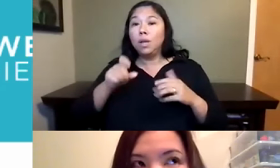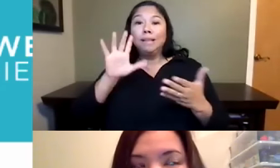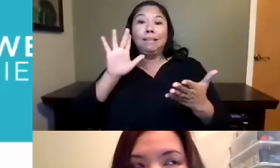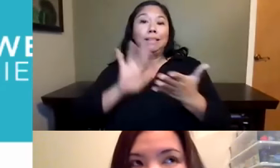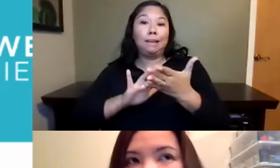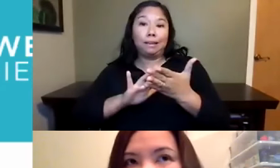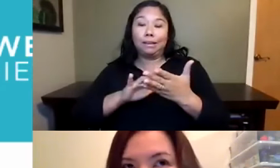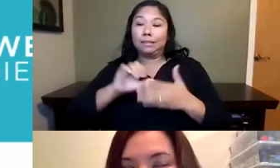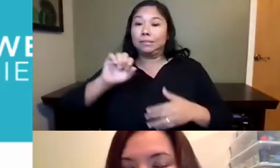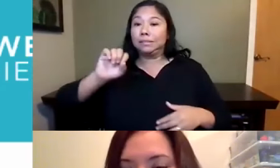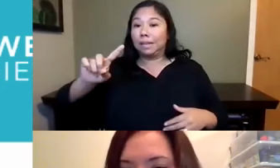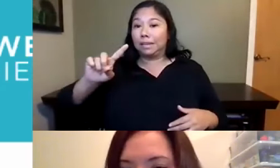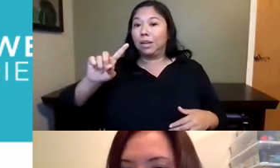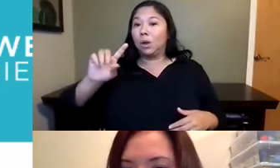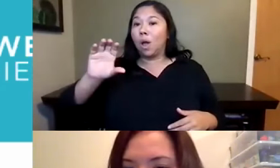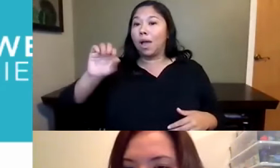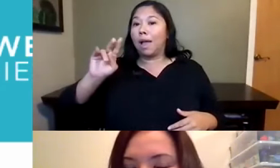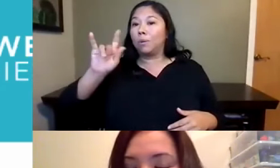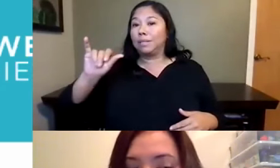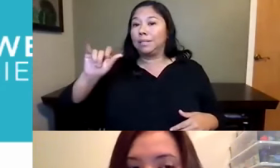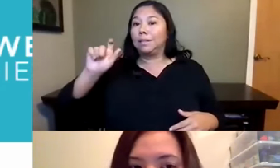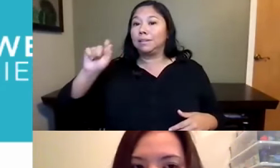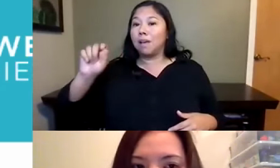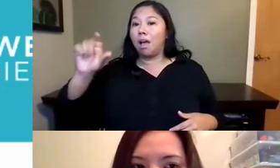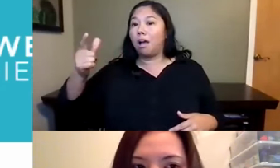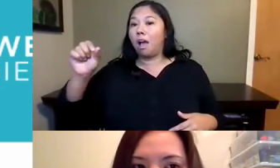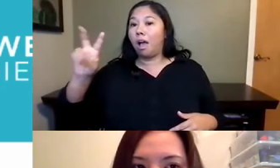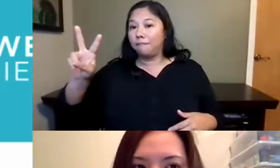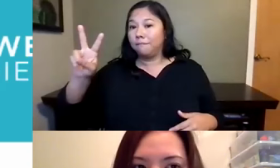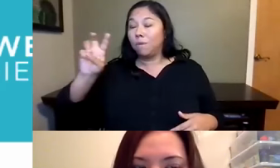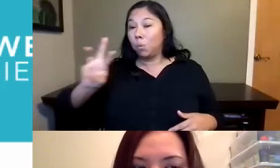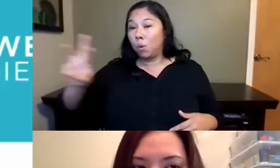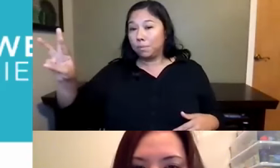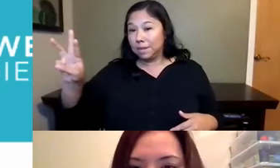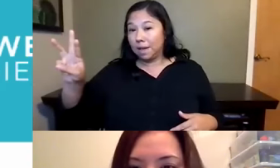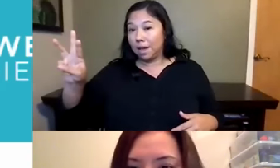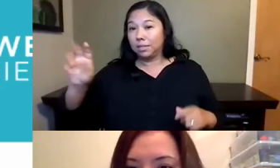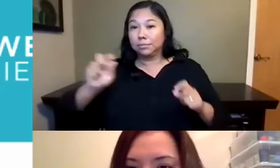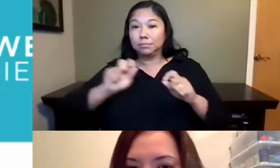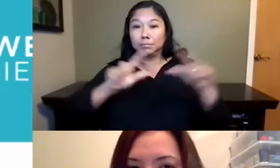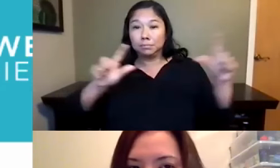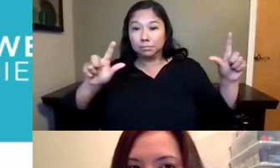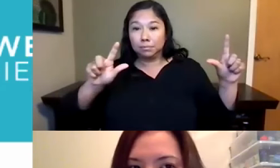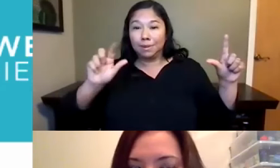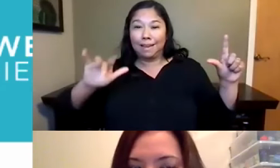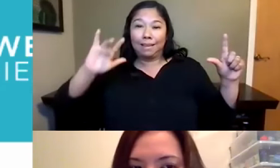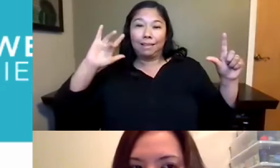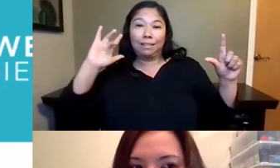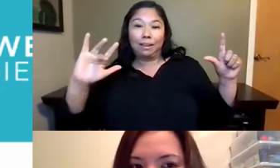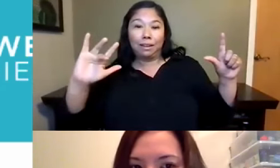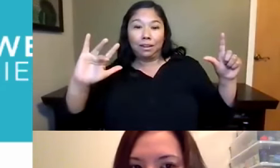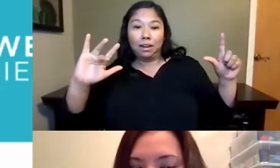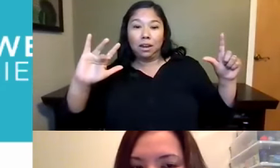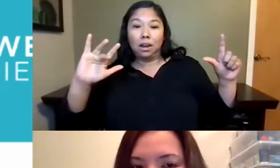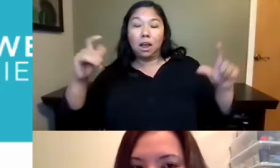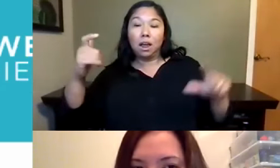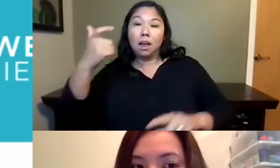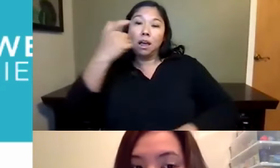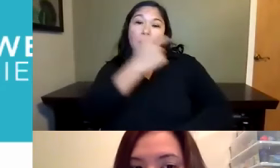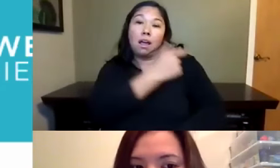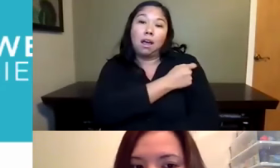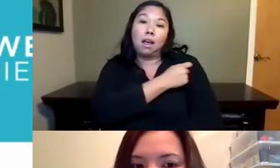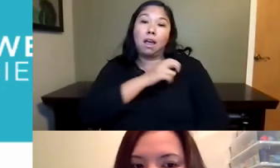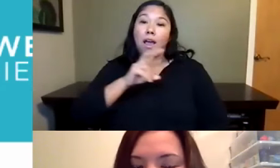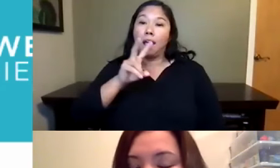County website and go to the vaccine information page [coronavirus-sd.com/vaccine] and you